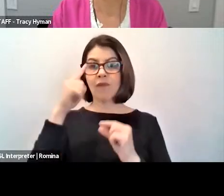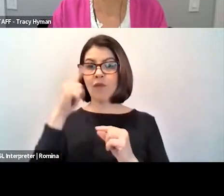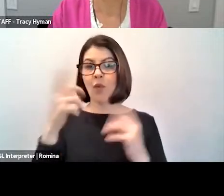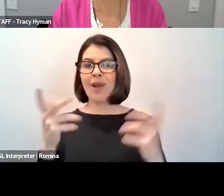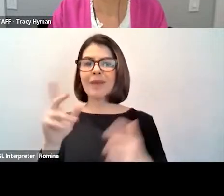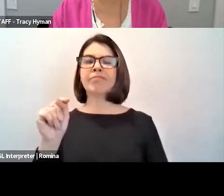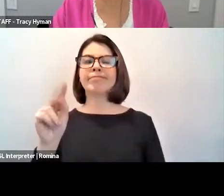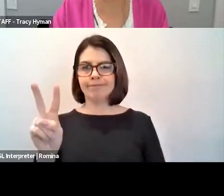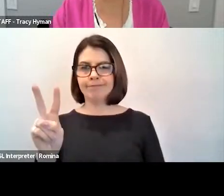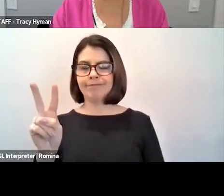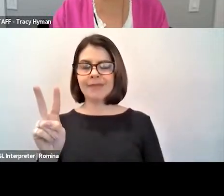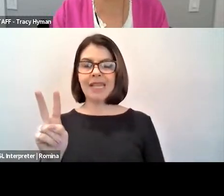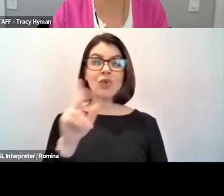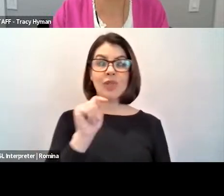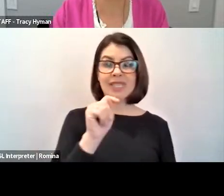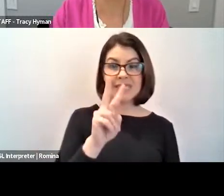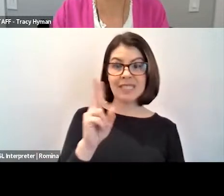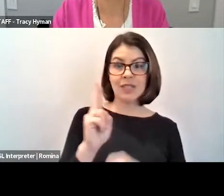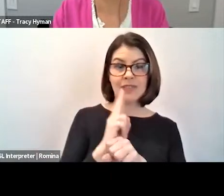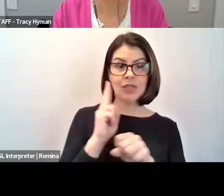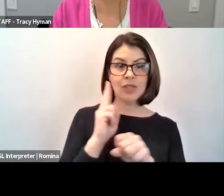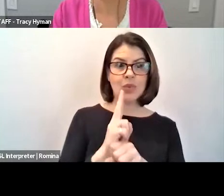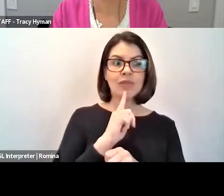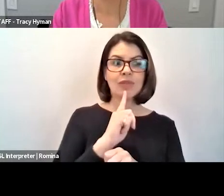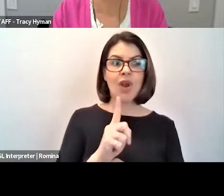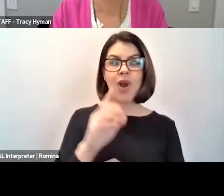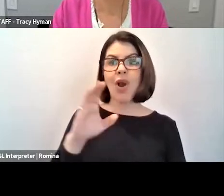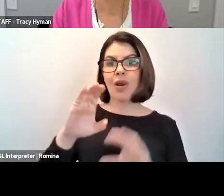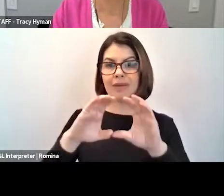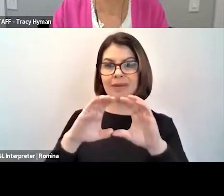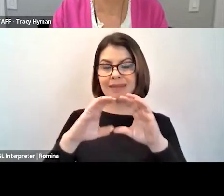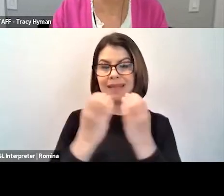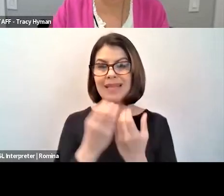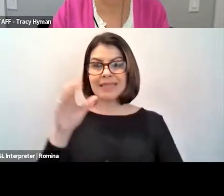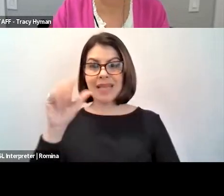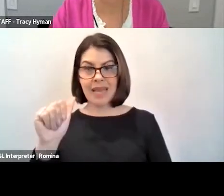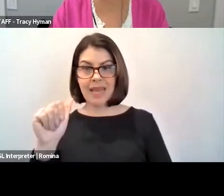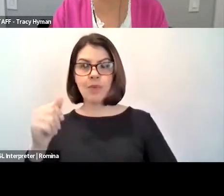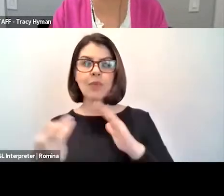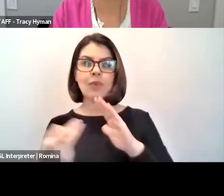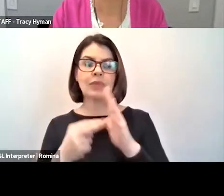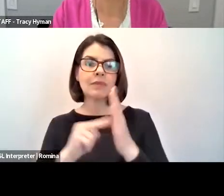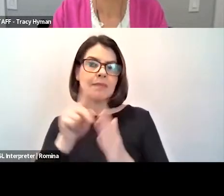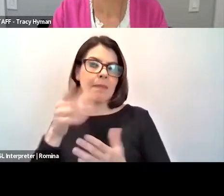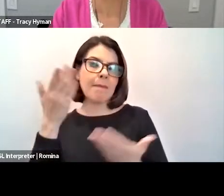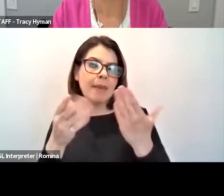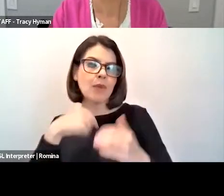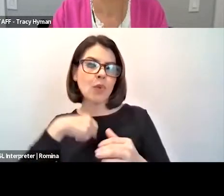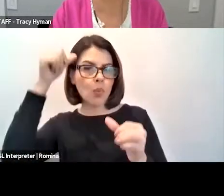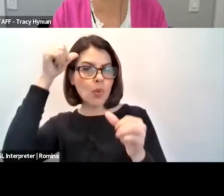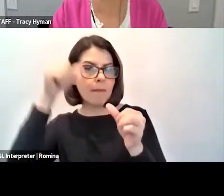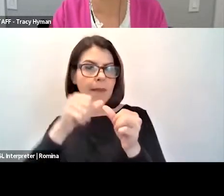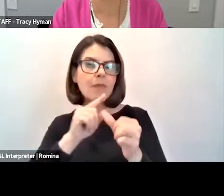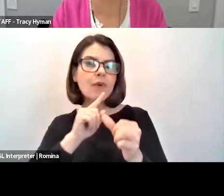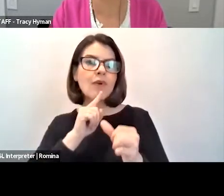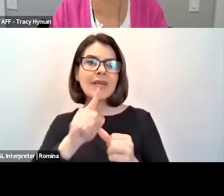So the linear types of uses are Class A which as you may remember, is when a commercial runs